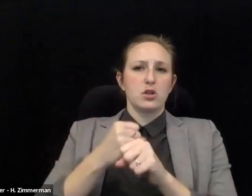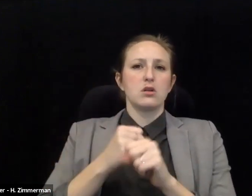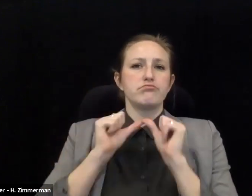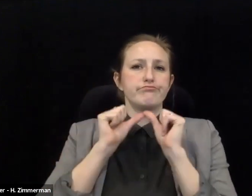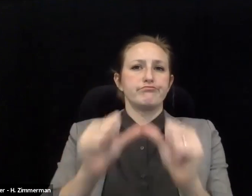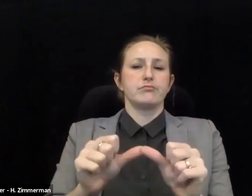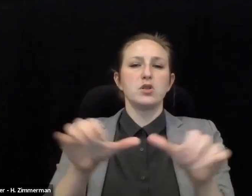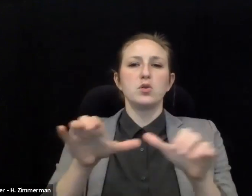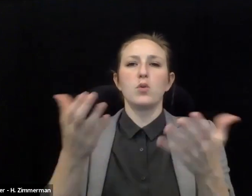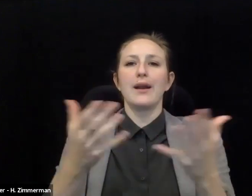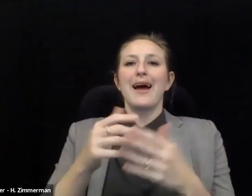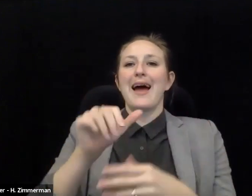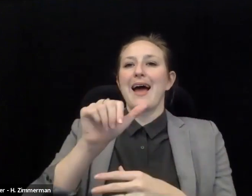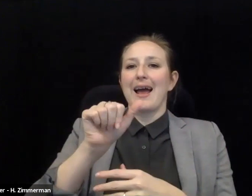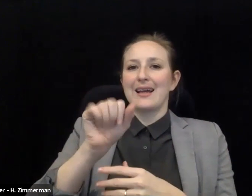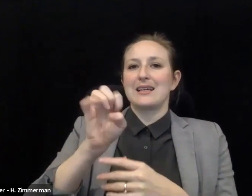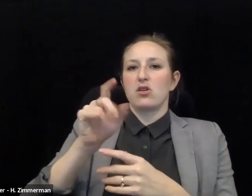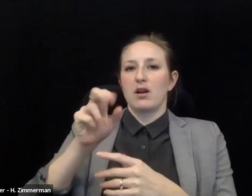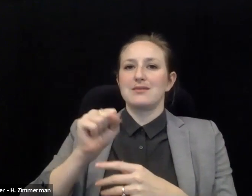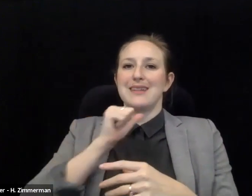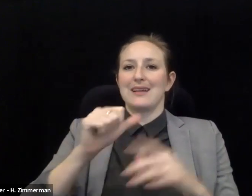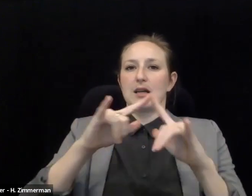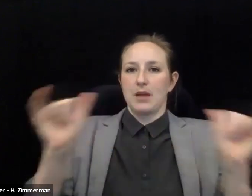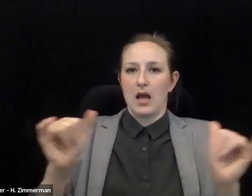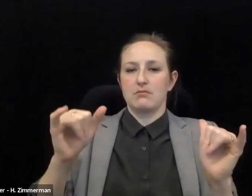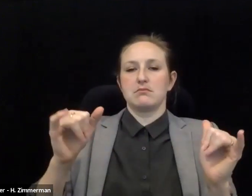because our American participants are located all over the country.